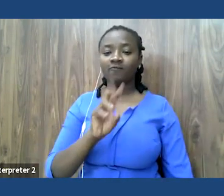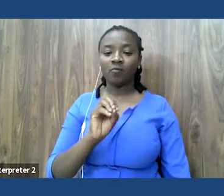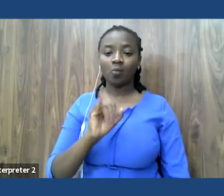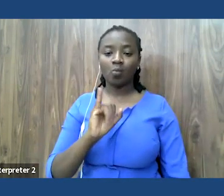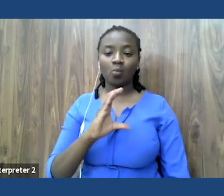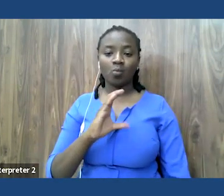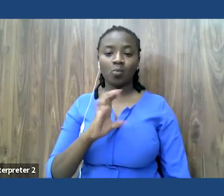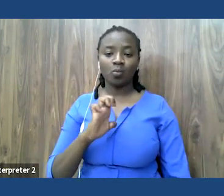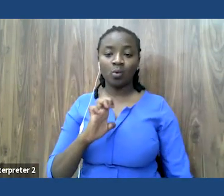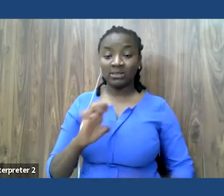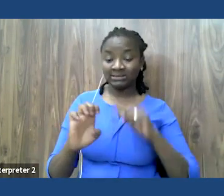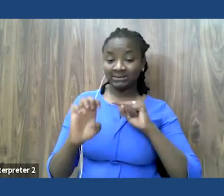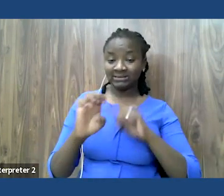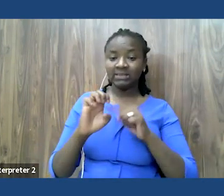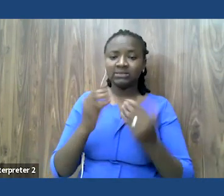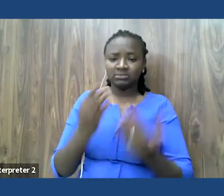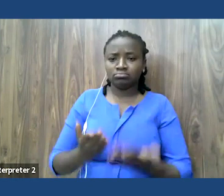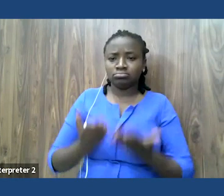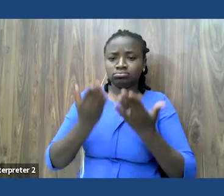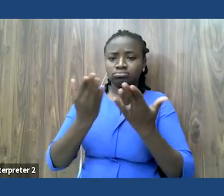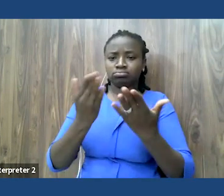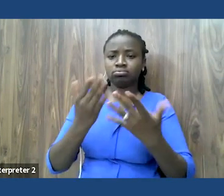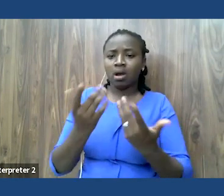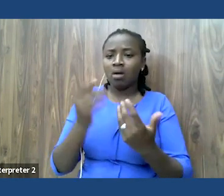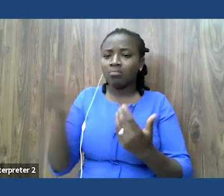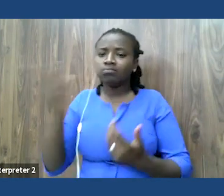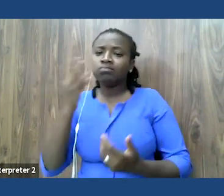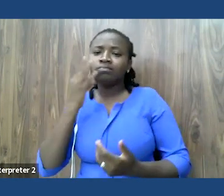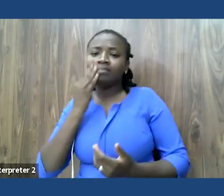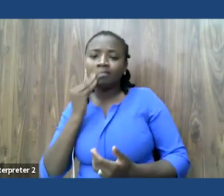for people who are older to give input.